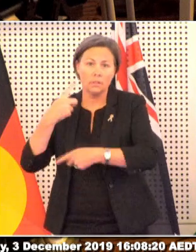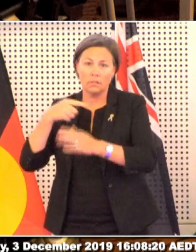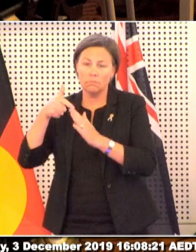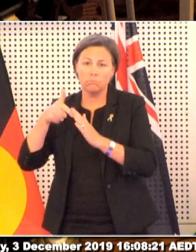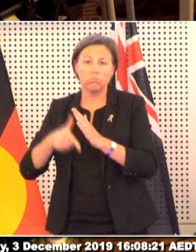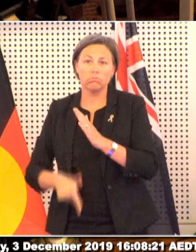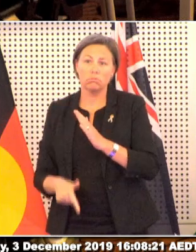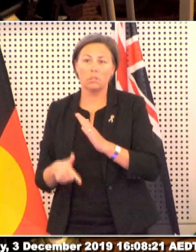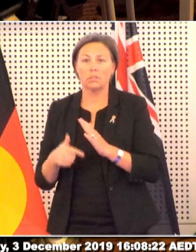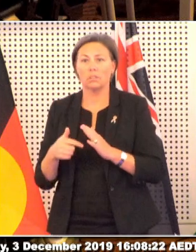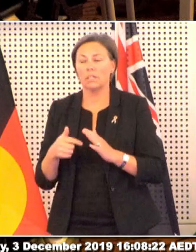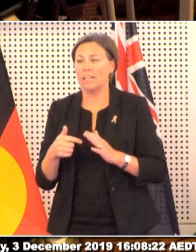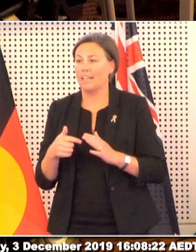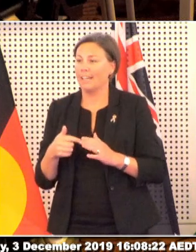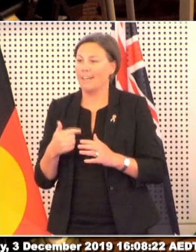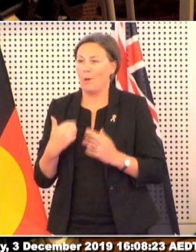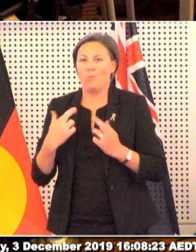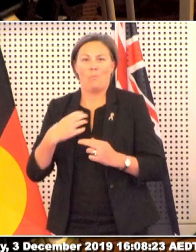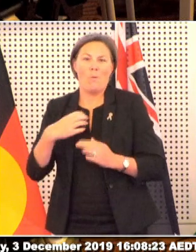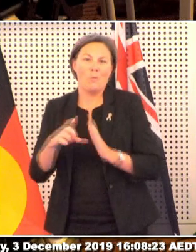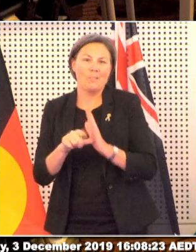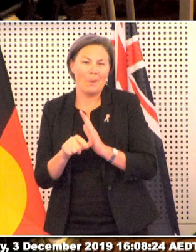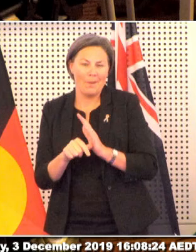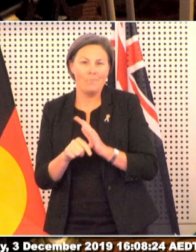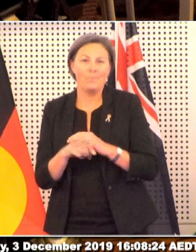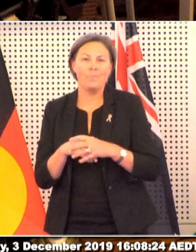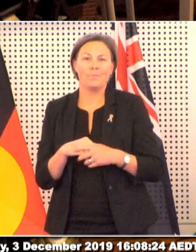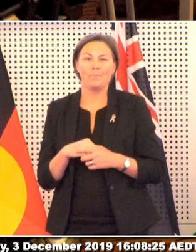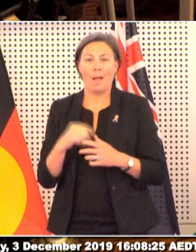explore with both of you this afternoon but can I just ask you to end on this: what’s